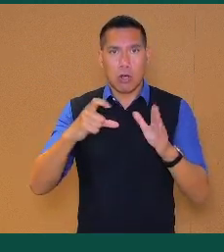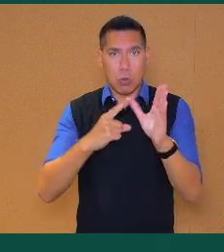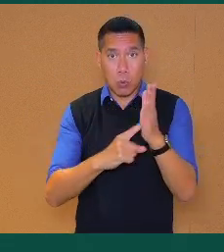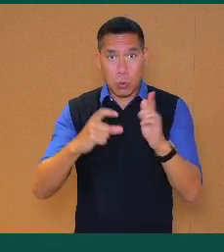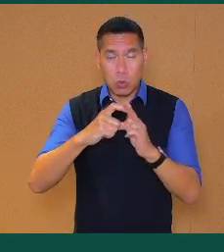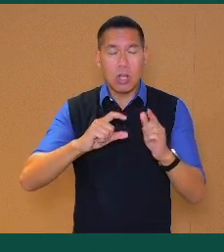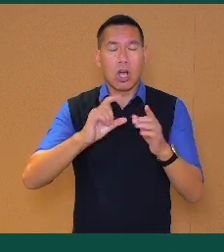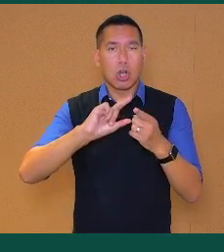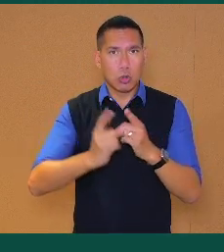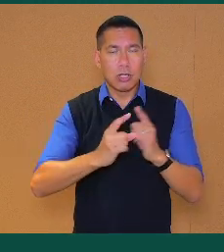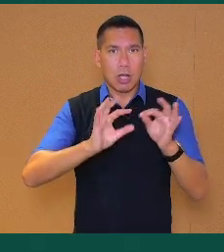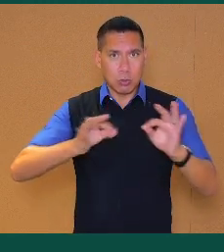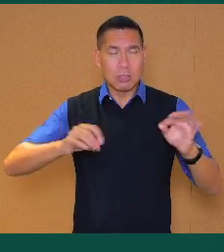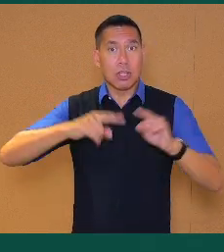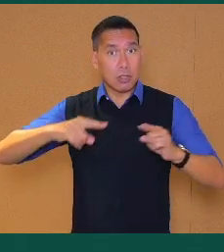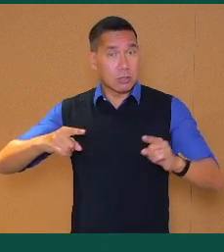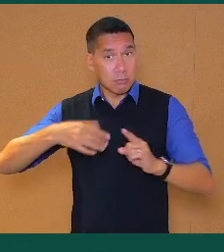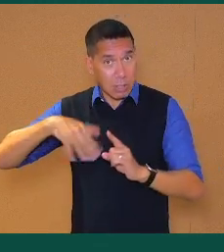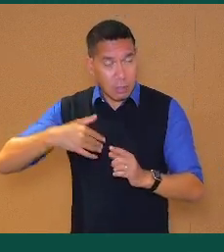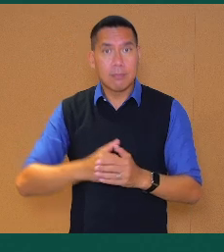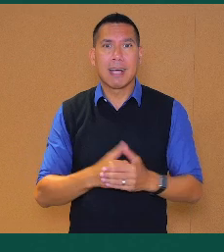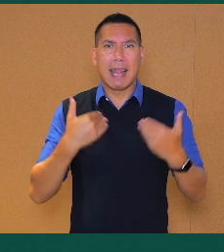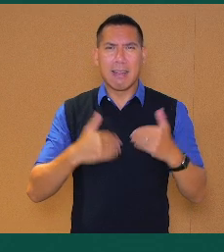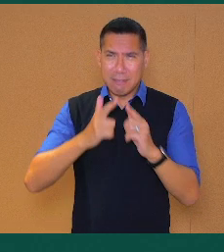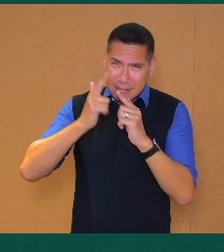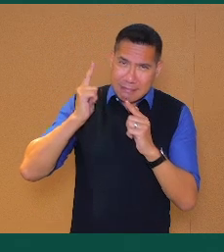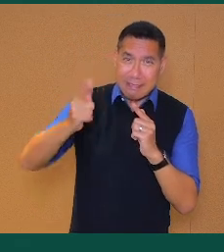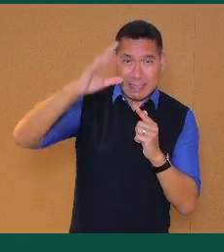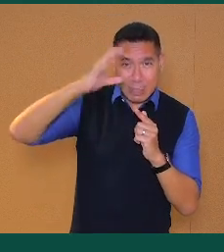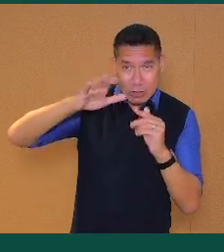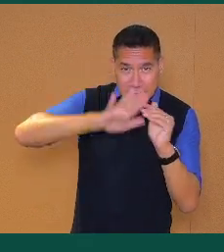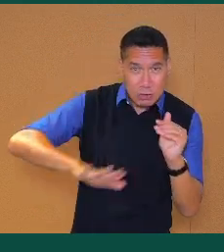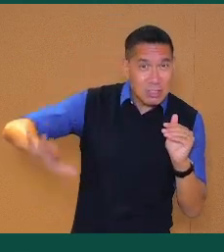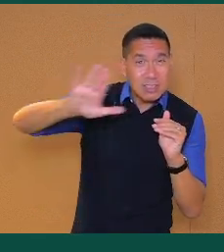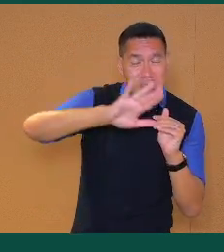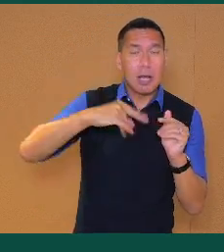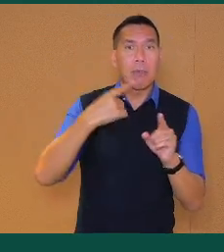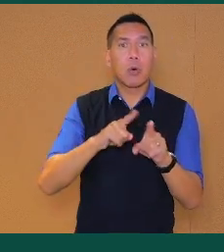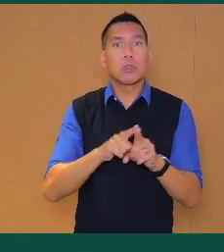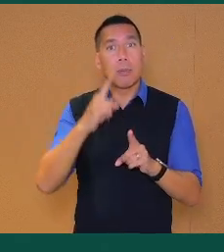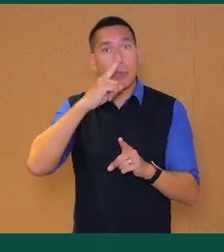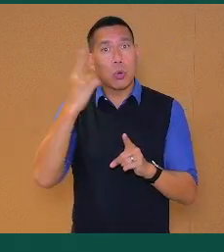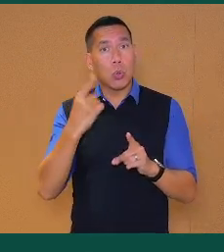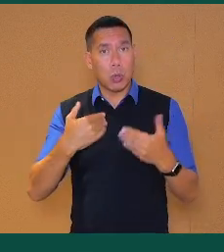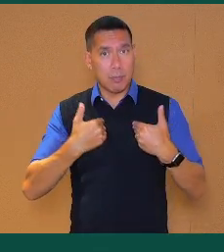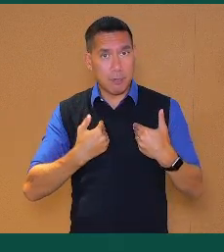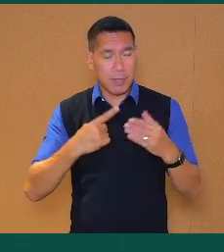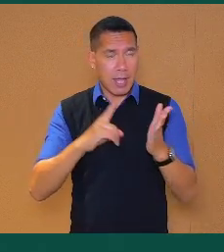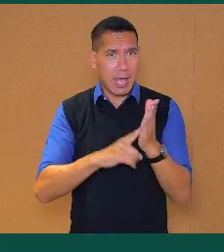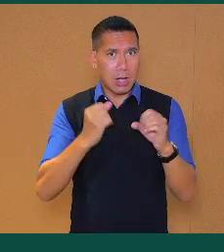living in regional and rural areas, and people who identify